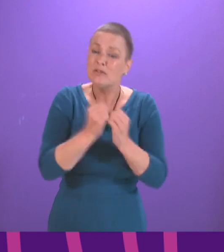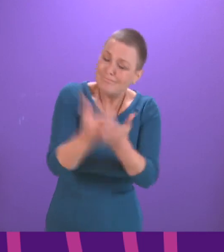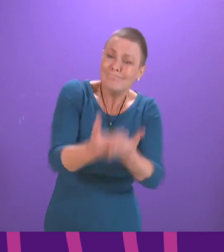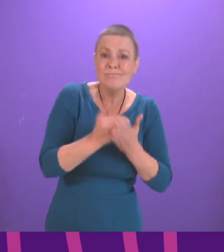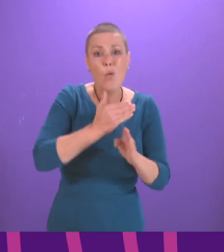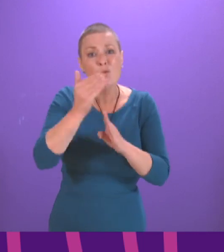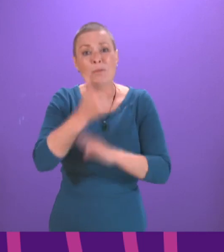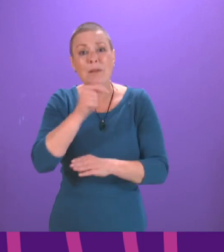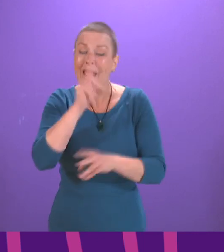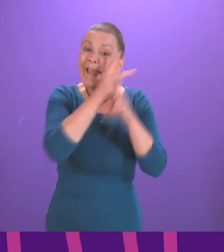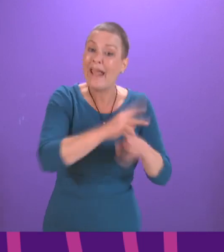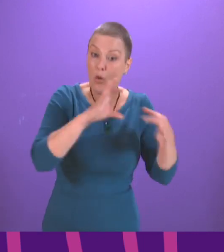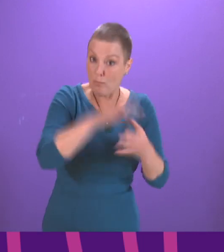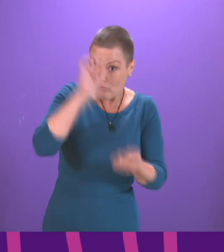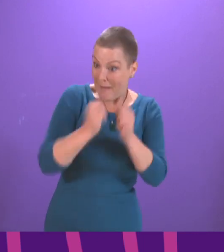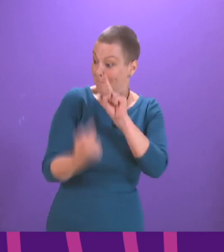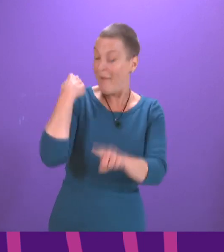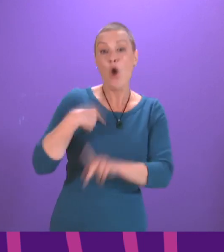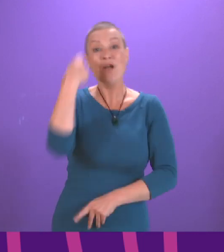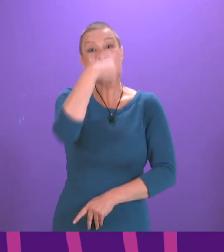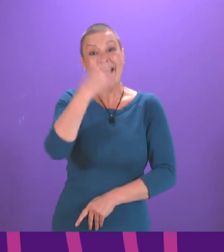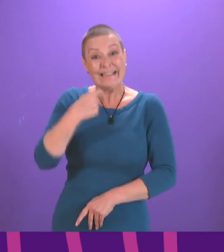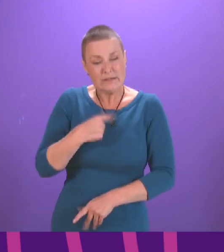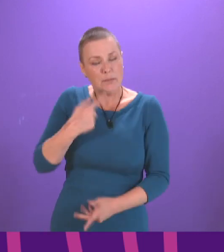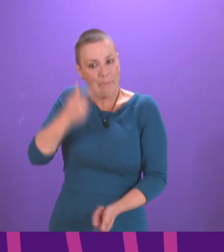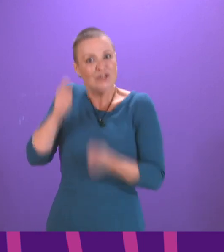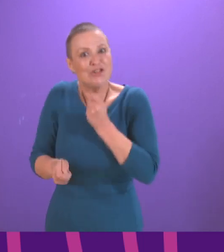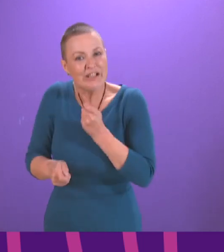Our position on testing changed, as I said, in line with advice and evidence, and it is